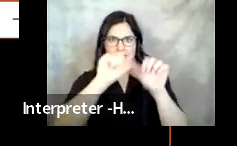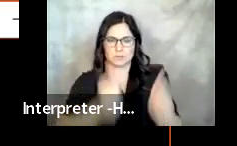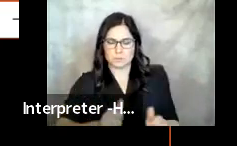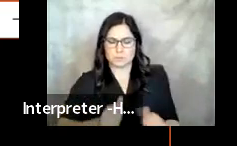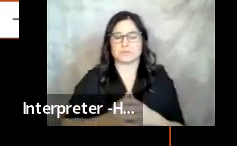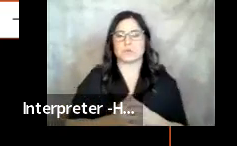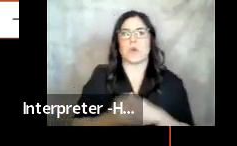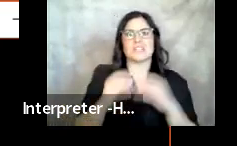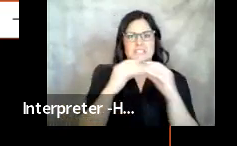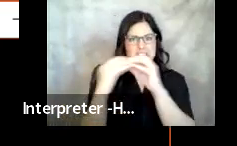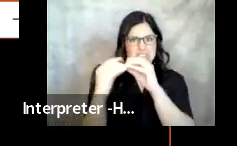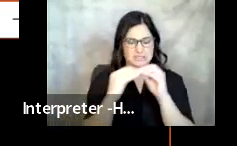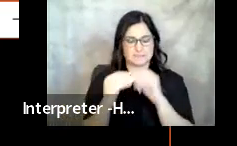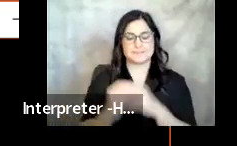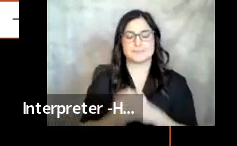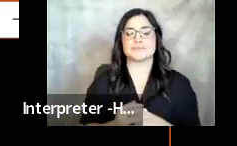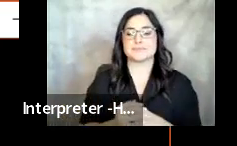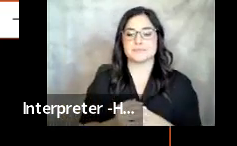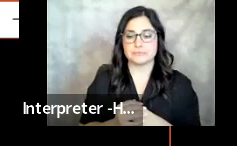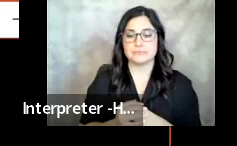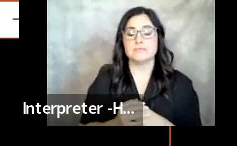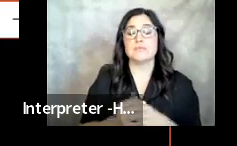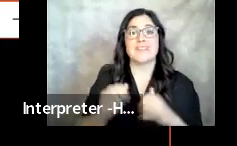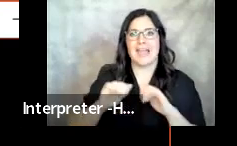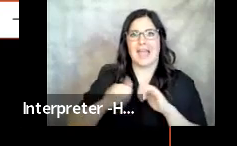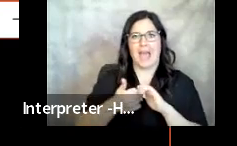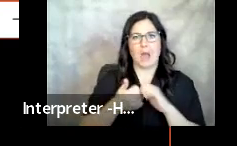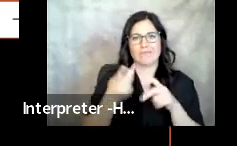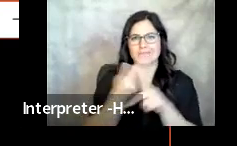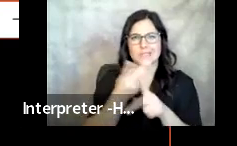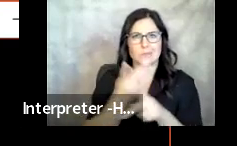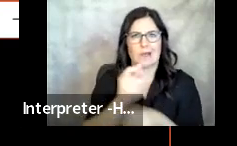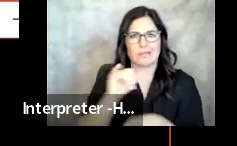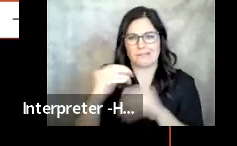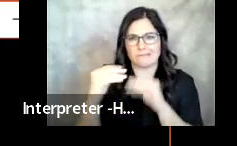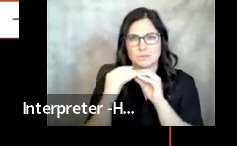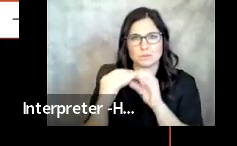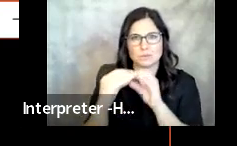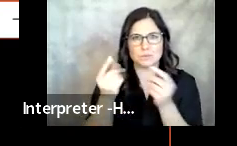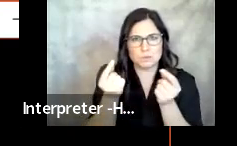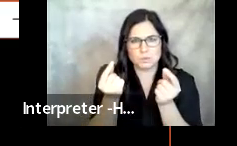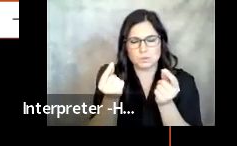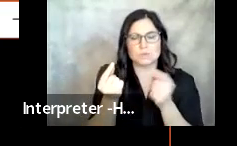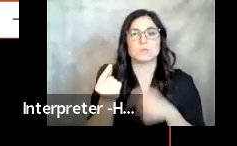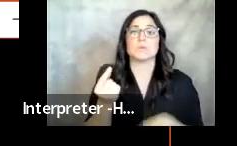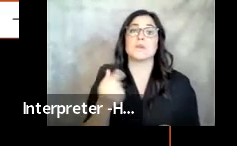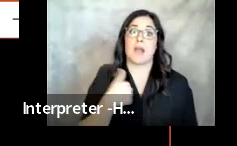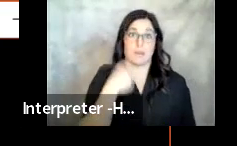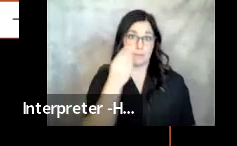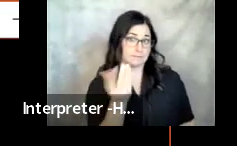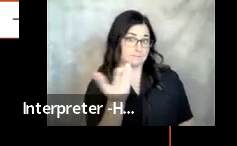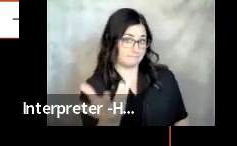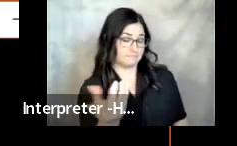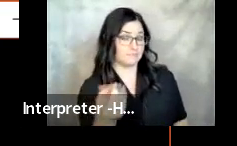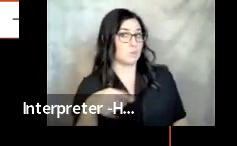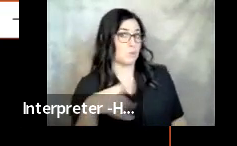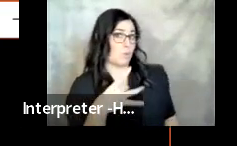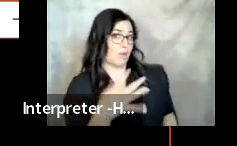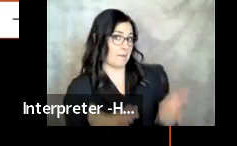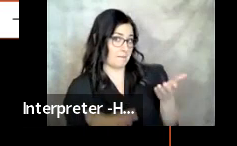Controversy, as a way of trying to figure out this controversy a. Little bit, I'm going to do something that you might not like very much. And that is I'm going to do a short.